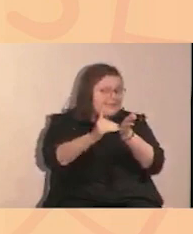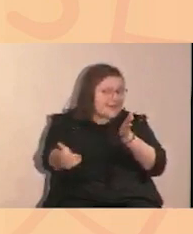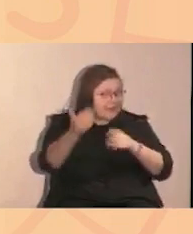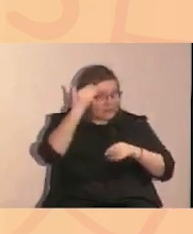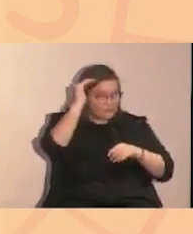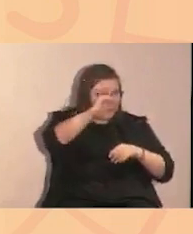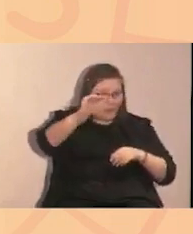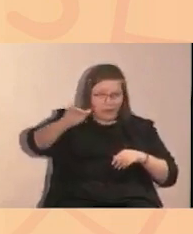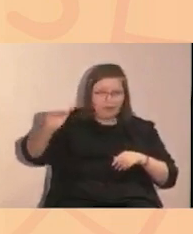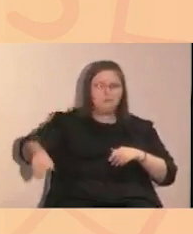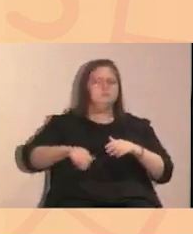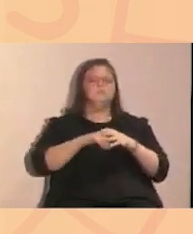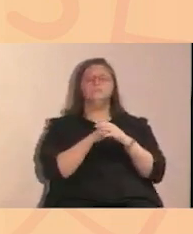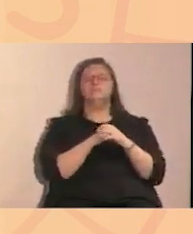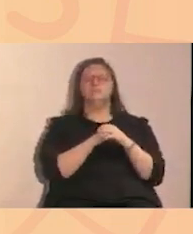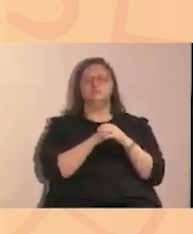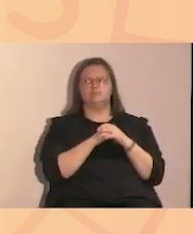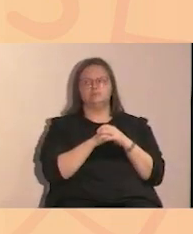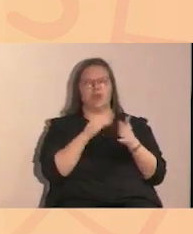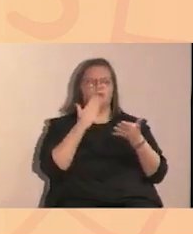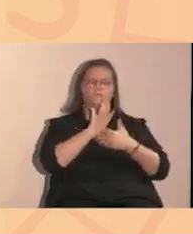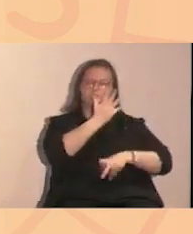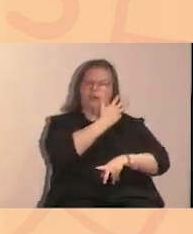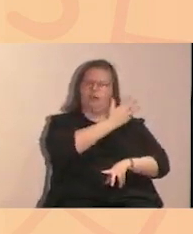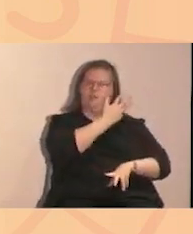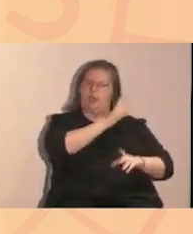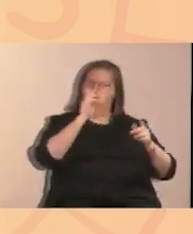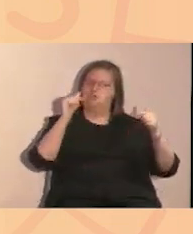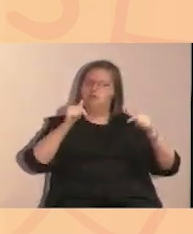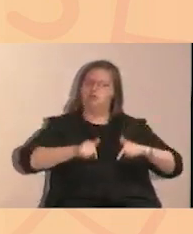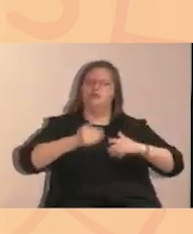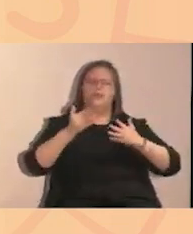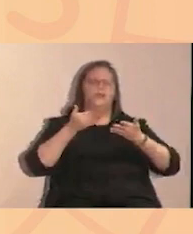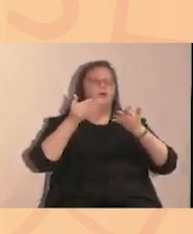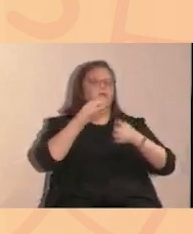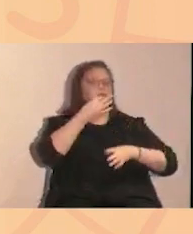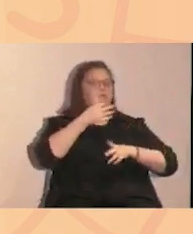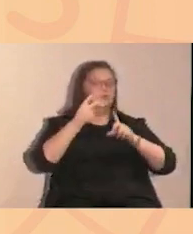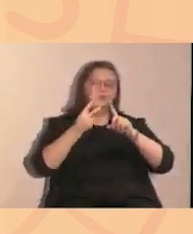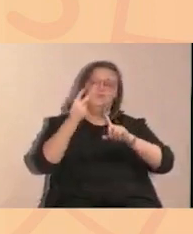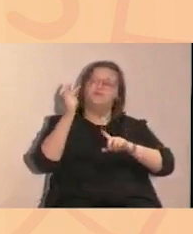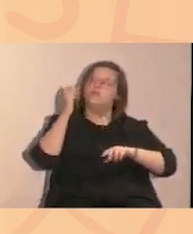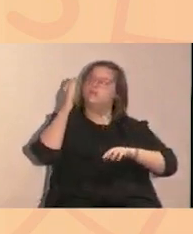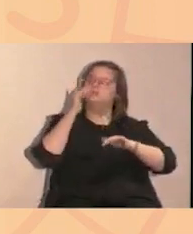And yeah, I'm just really, really proud to be here and to kind of offer you a few reflections on how exhibitions and the visual